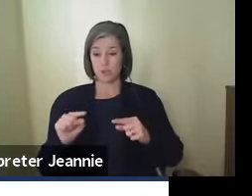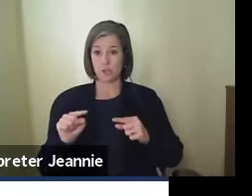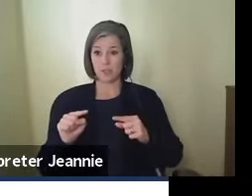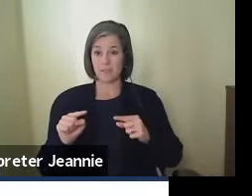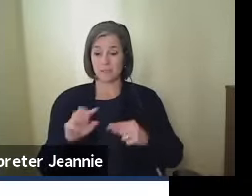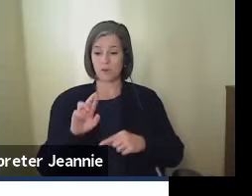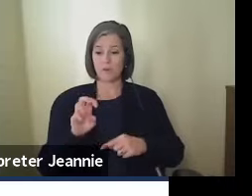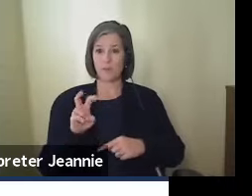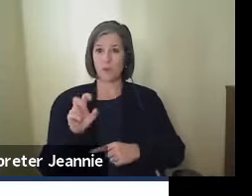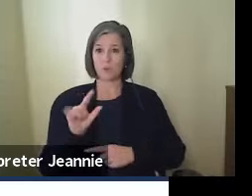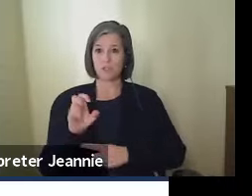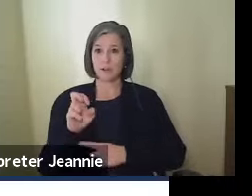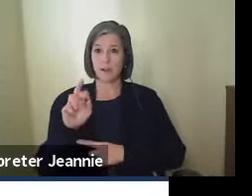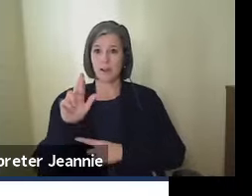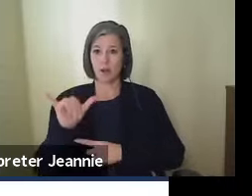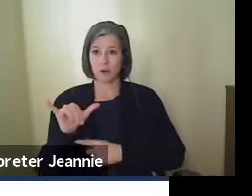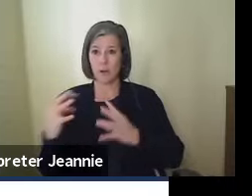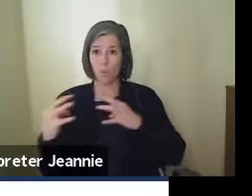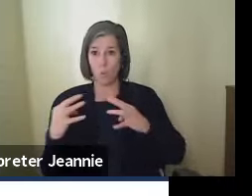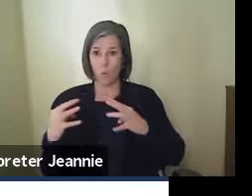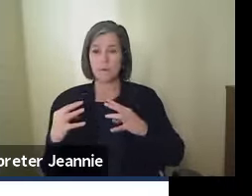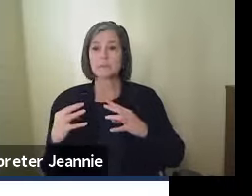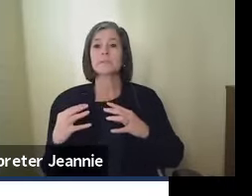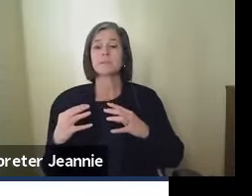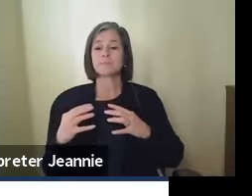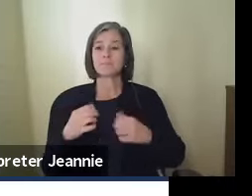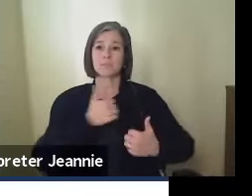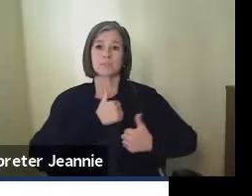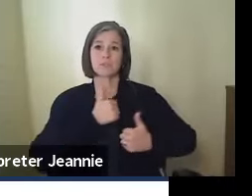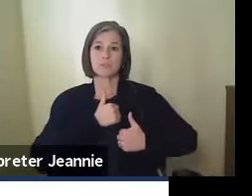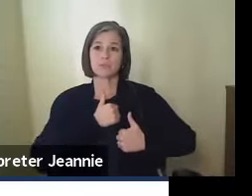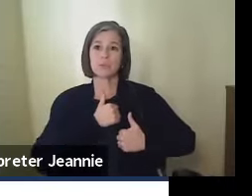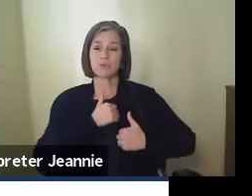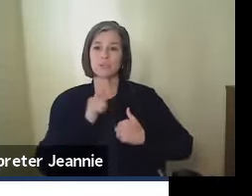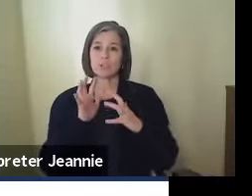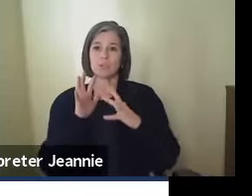War when the soldiers were held down at Valley Forge over winter there during the Revolutionary